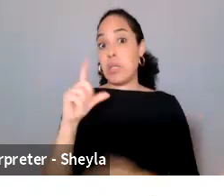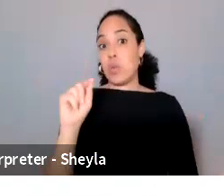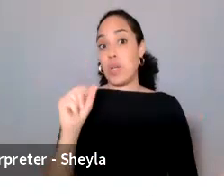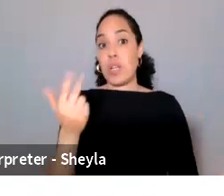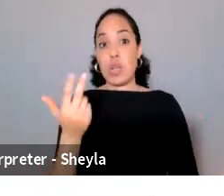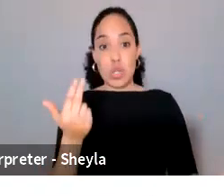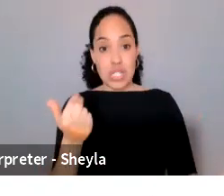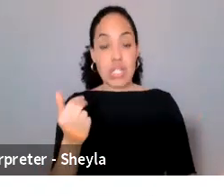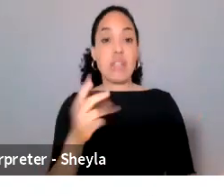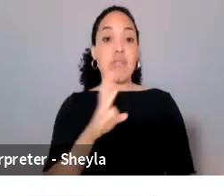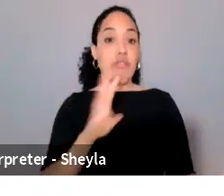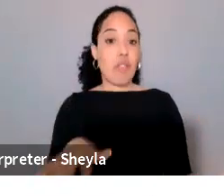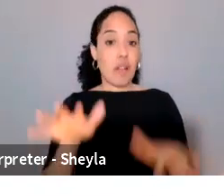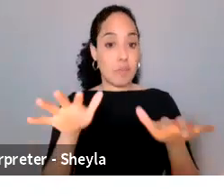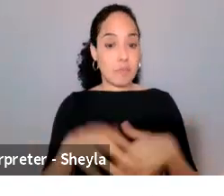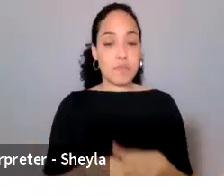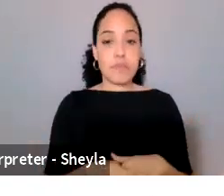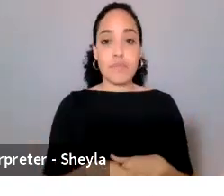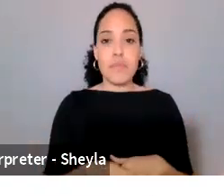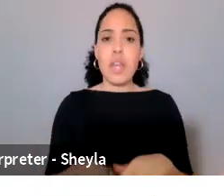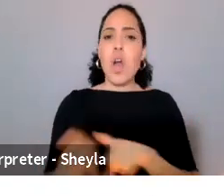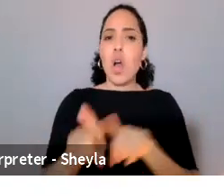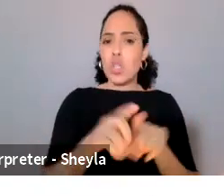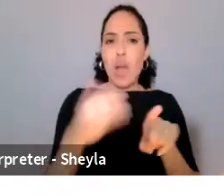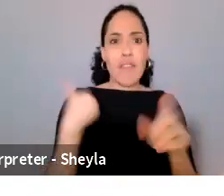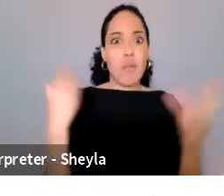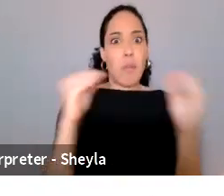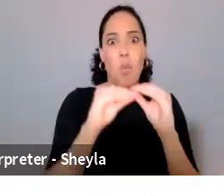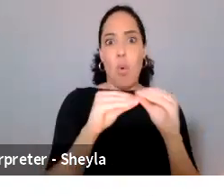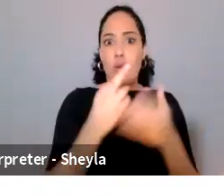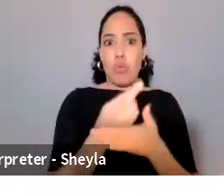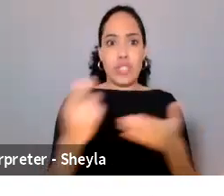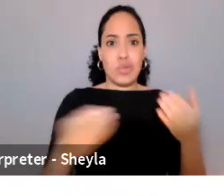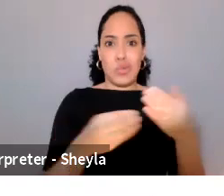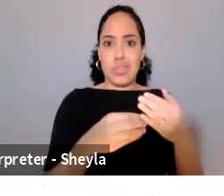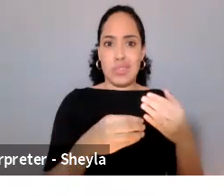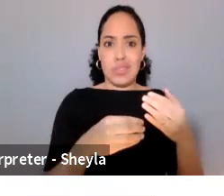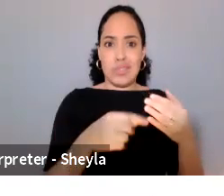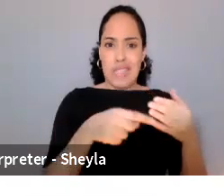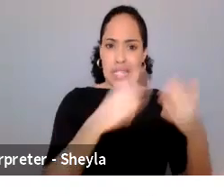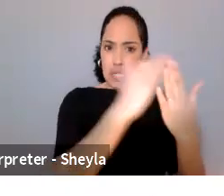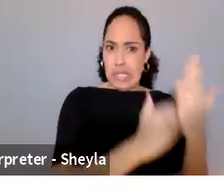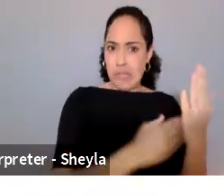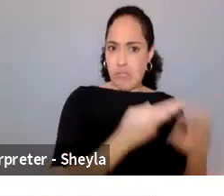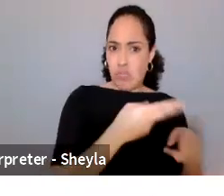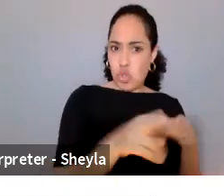there's also a lot more resources other than this and we'll be sending those out as well as a link